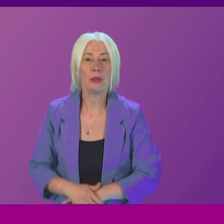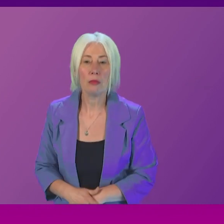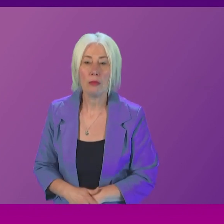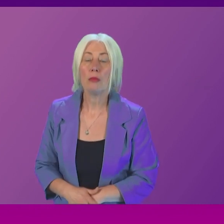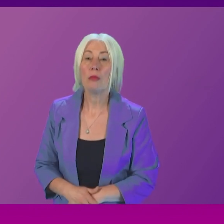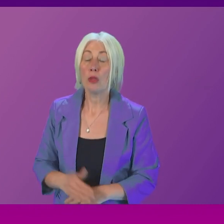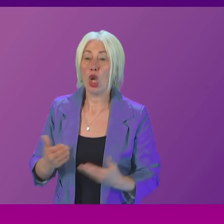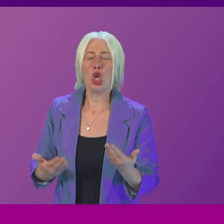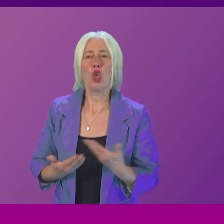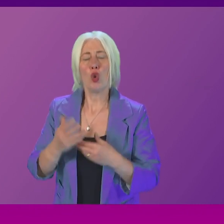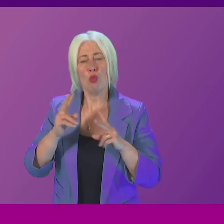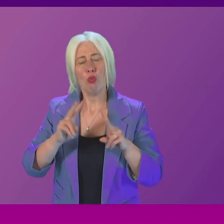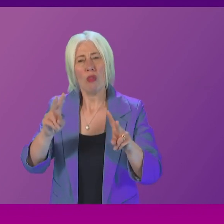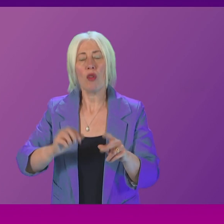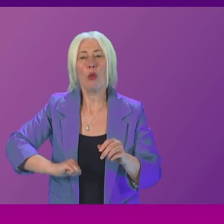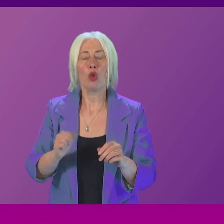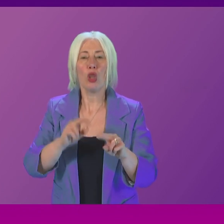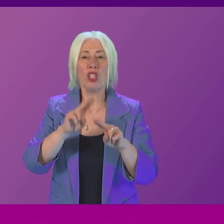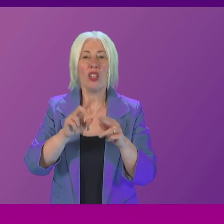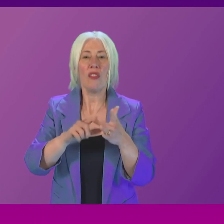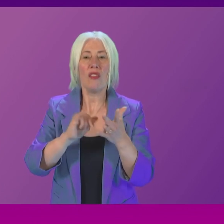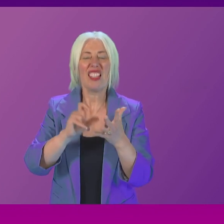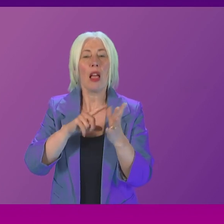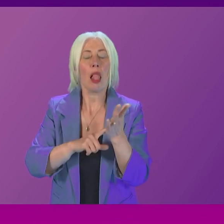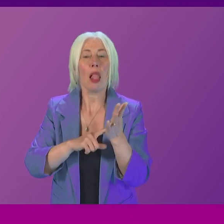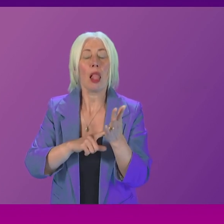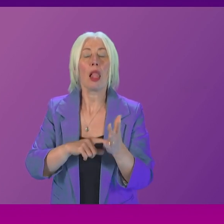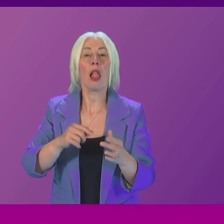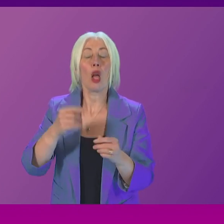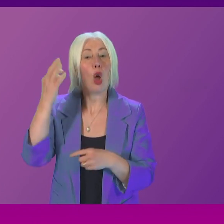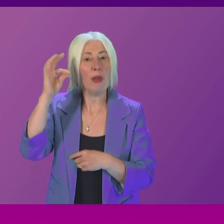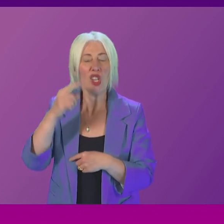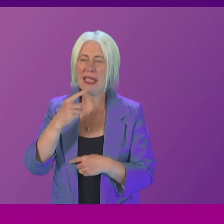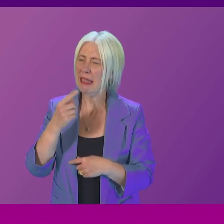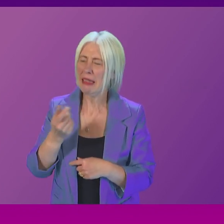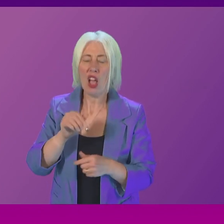New forecasts from the Scottish Fiscal Commission show a concerning gap between eligibility for, and uptake of, the Scottish child payment.